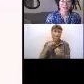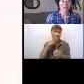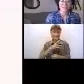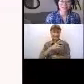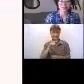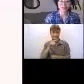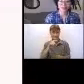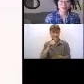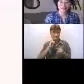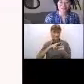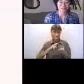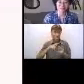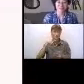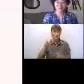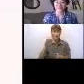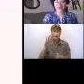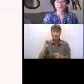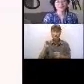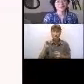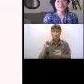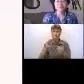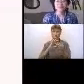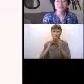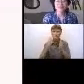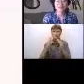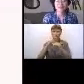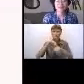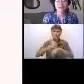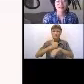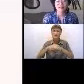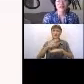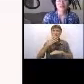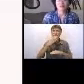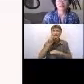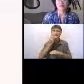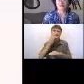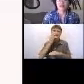race, the colour of one's skin. Yeah.